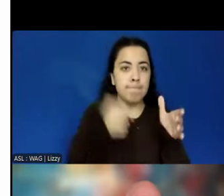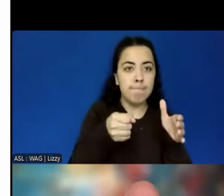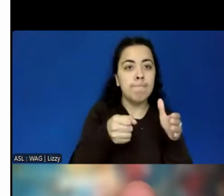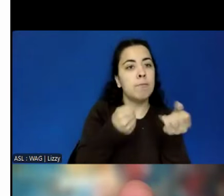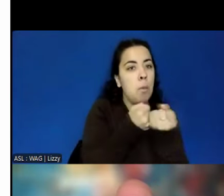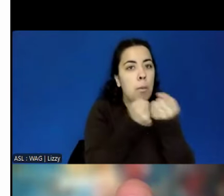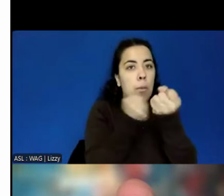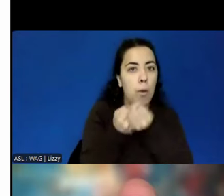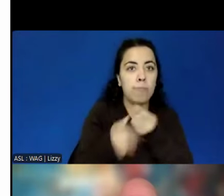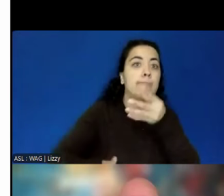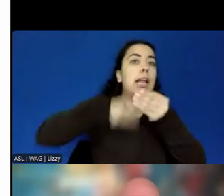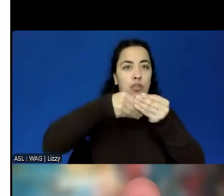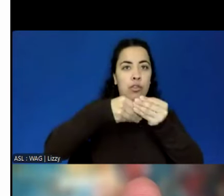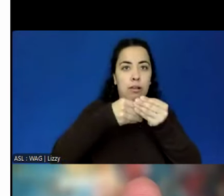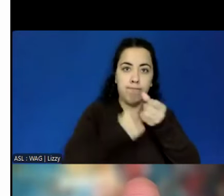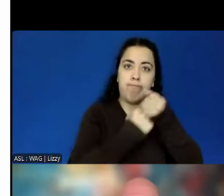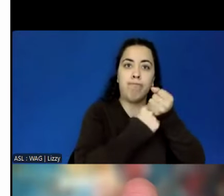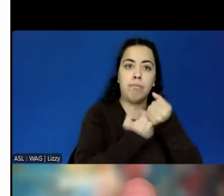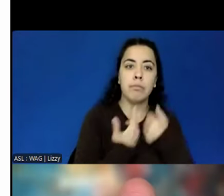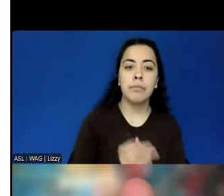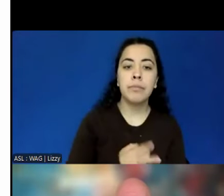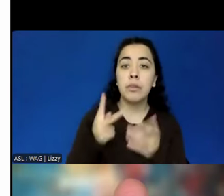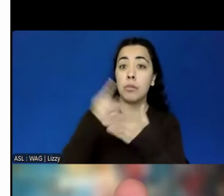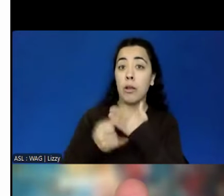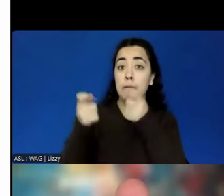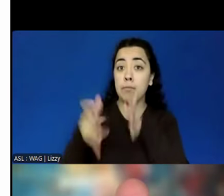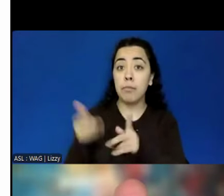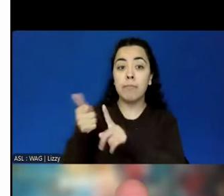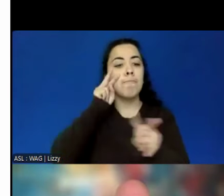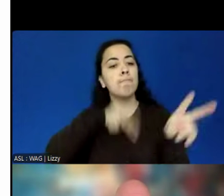Project managers often are also, you know, kind of overseeing the QA process,